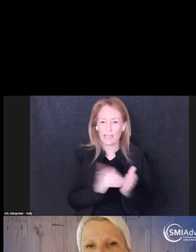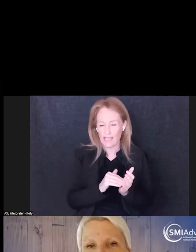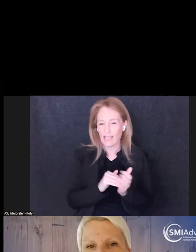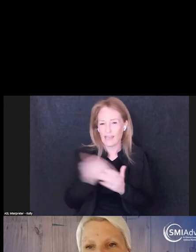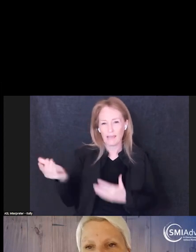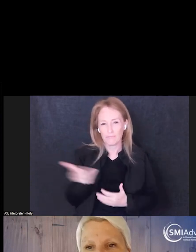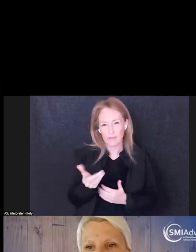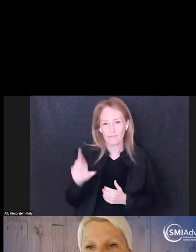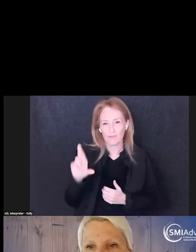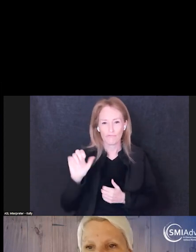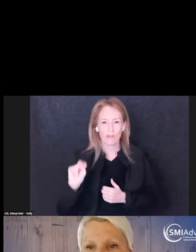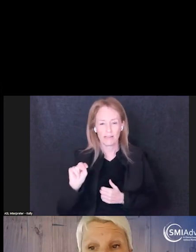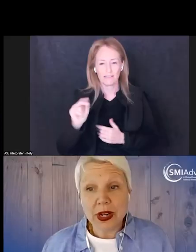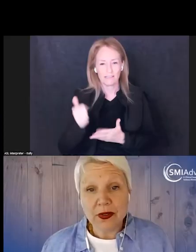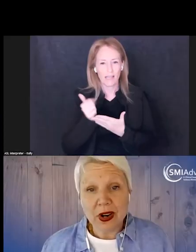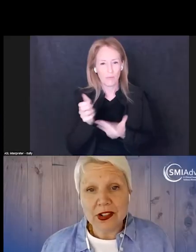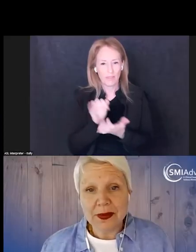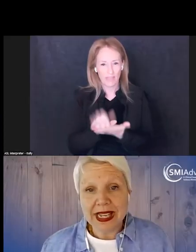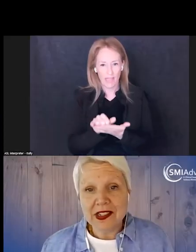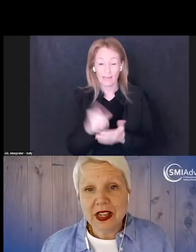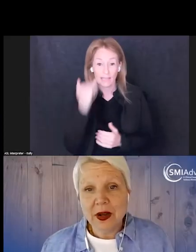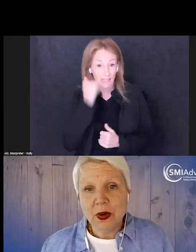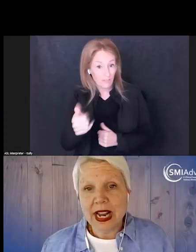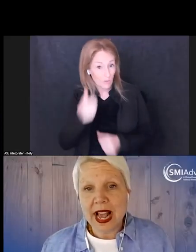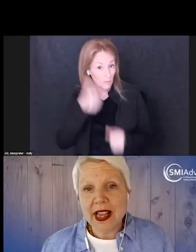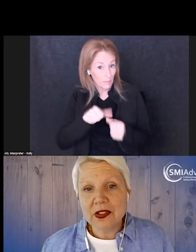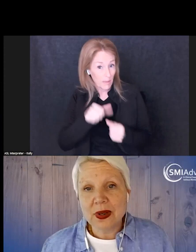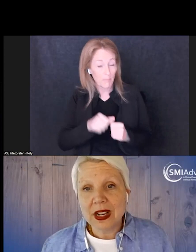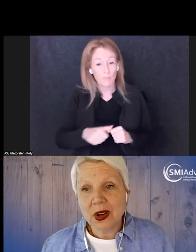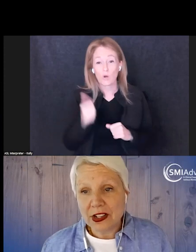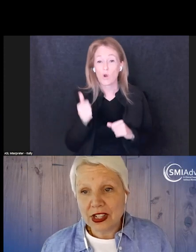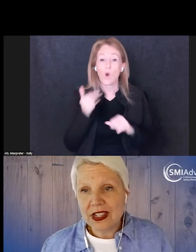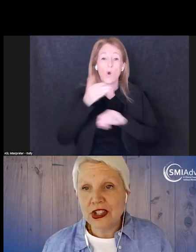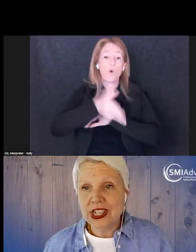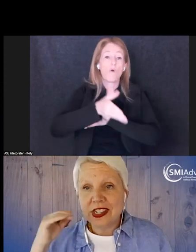SO WE ARE GOING TO ASK RIN A QUESTION AND SHE IS